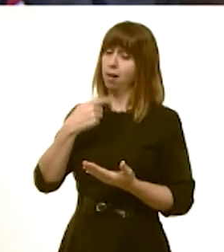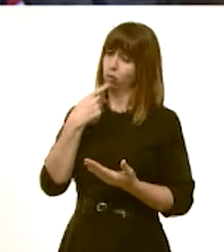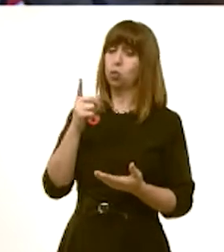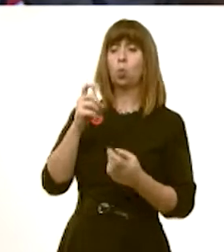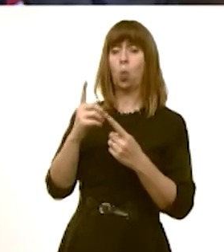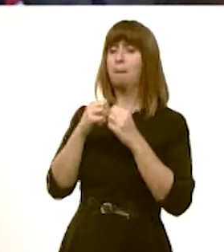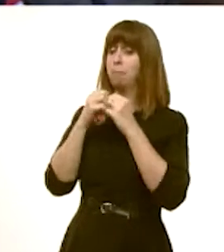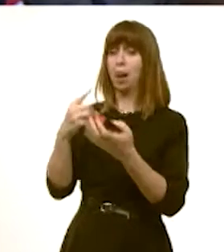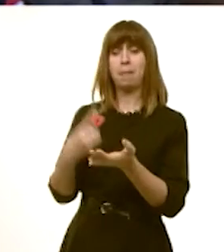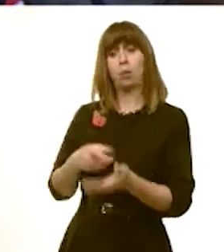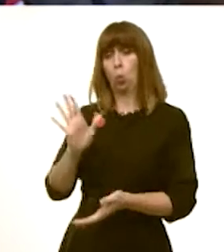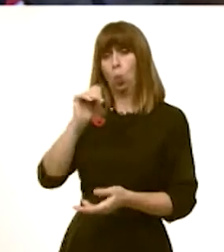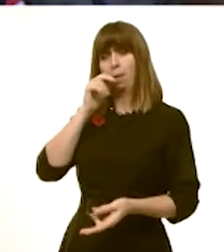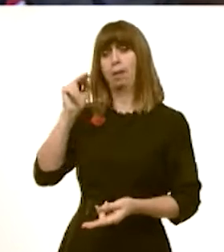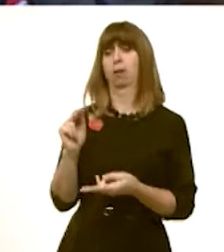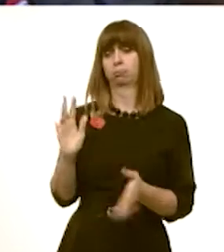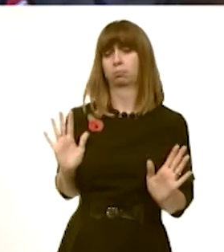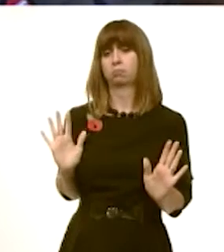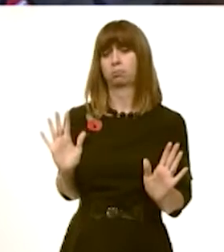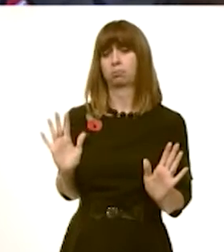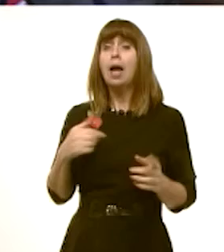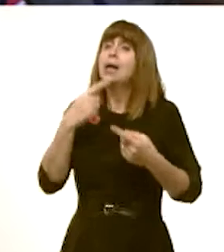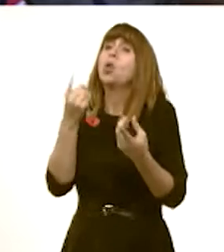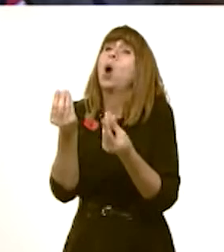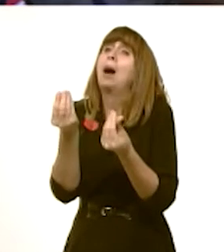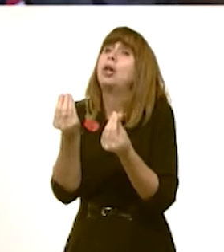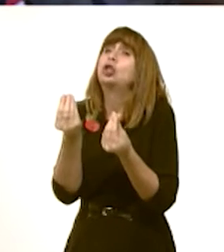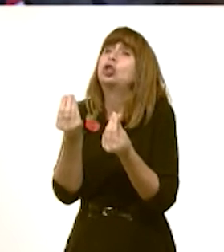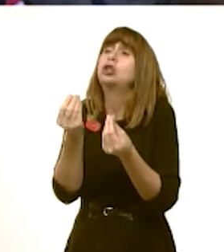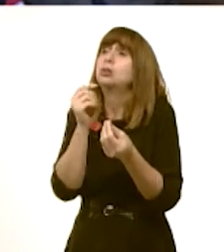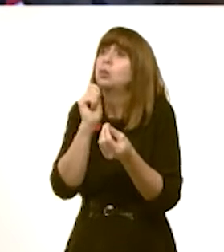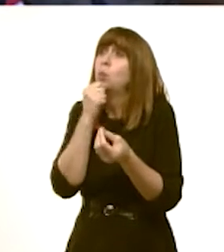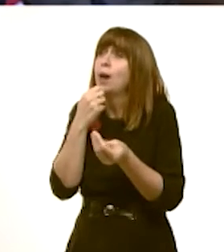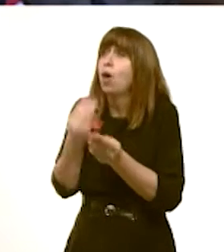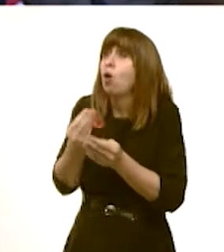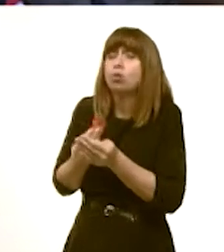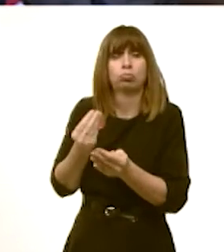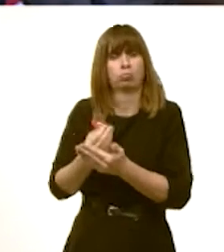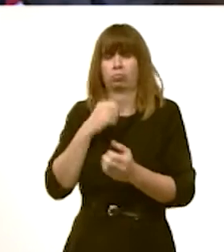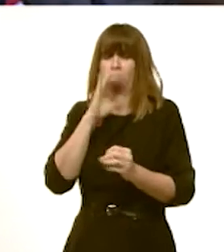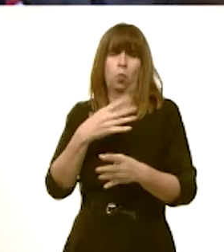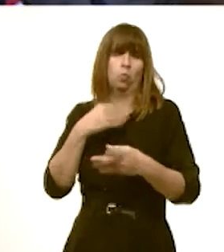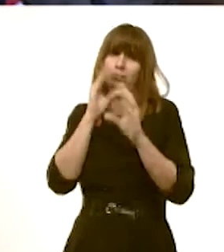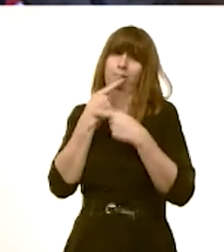Iím not prepared to release a figure because, as I said, all that does is give an indication to those who might tender what their successful tender might be.